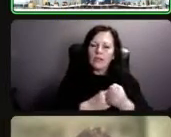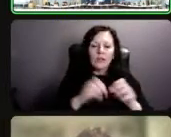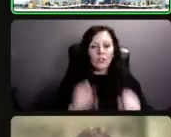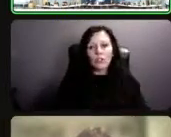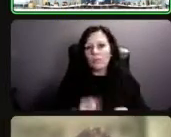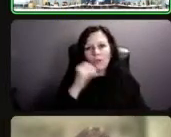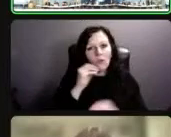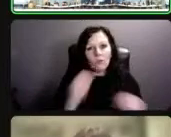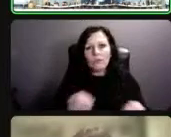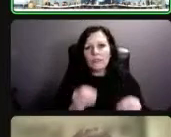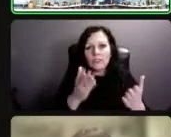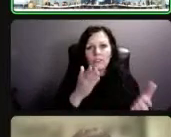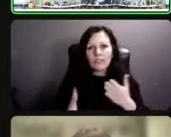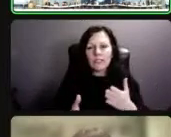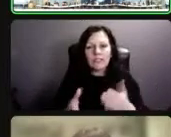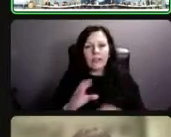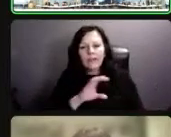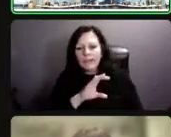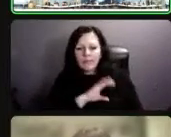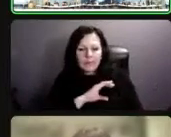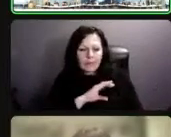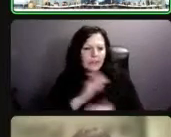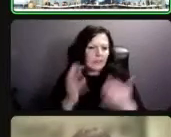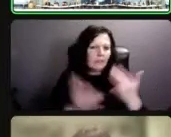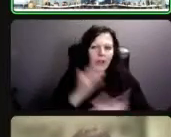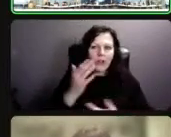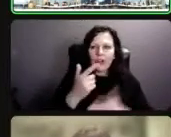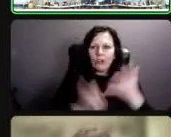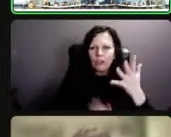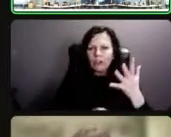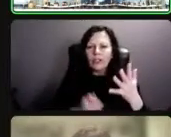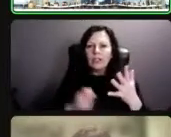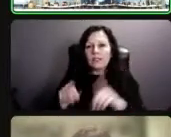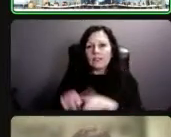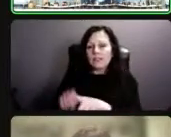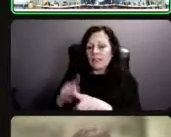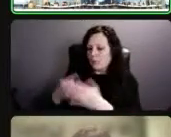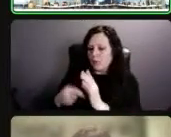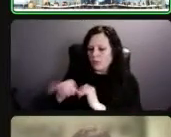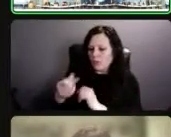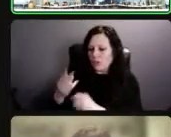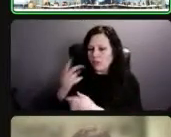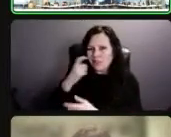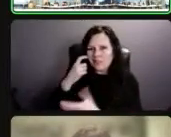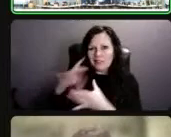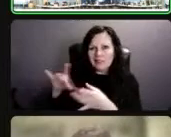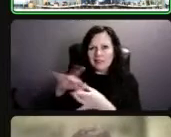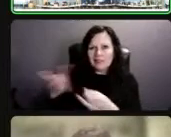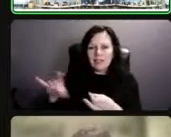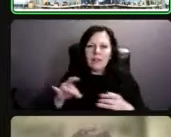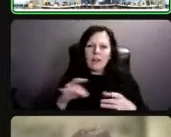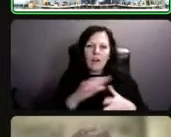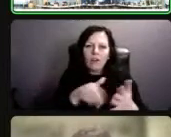WE THINK THAT WOULD BE MOST PALATABLE TO SEVERAL VOTERS AND THEN IT WOULD BE A DECISION